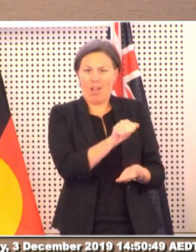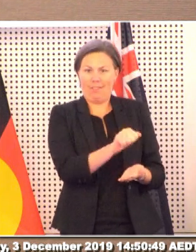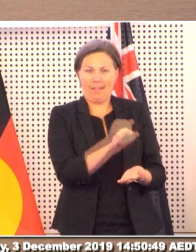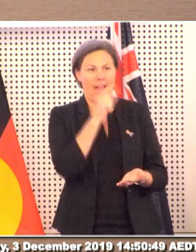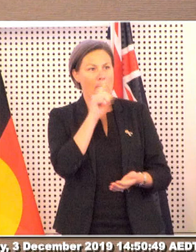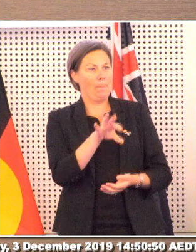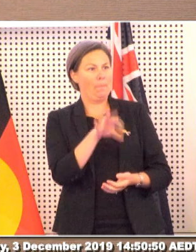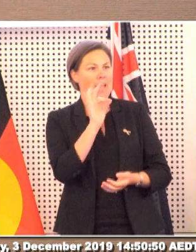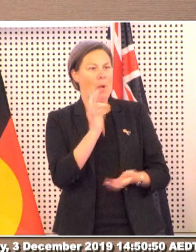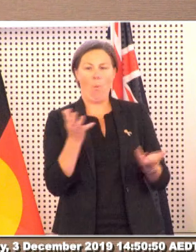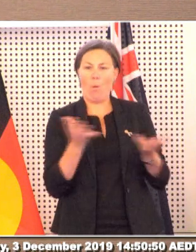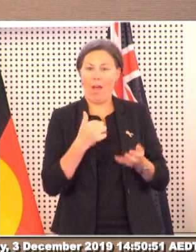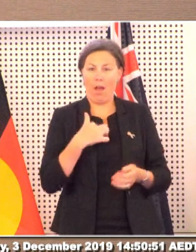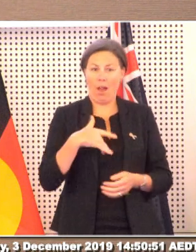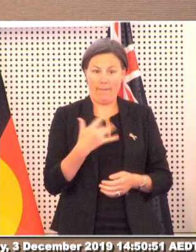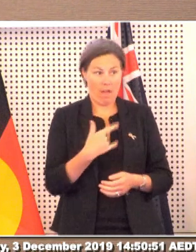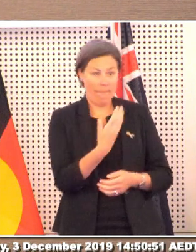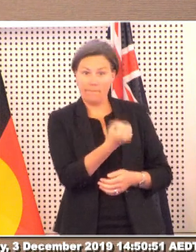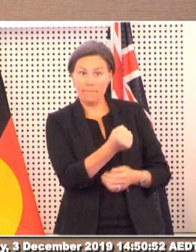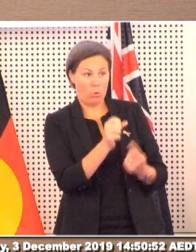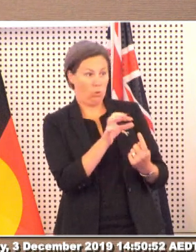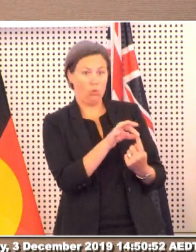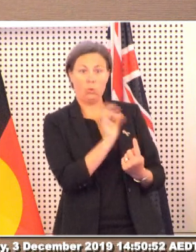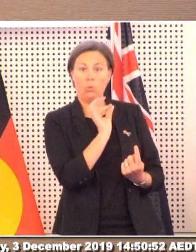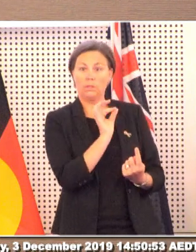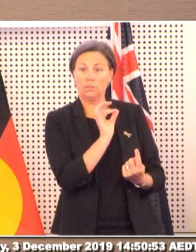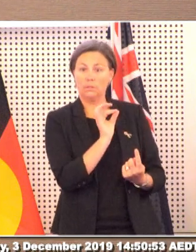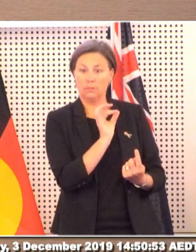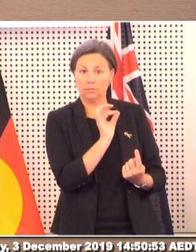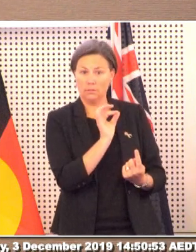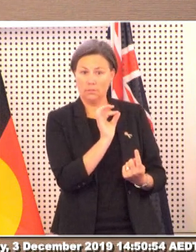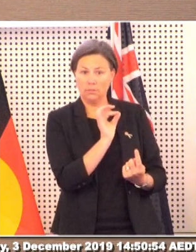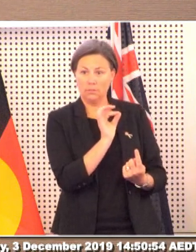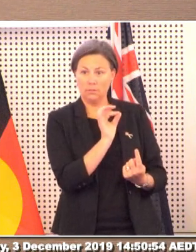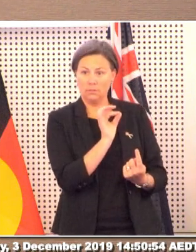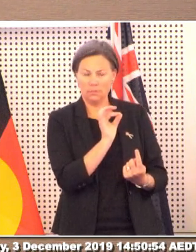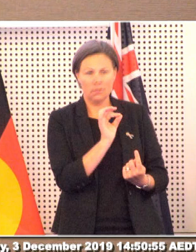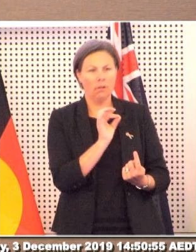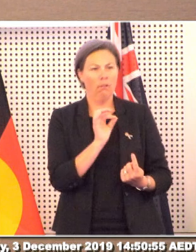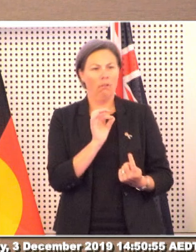And if they have a choice to live where they live, how can we ensure that that